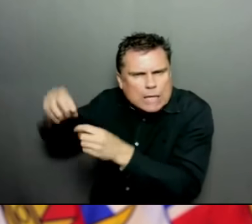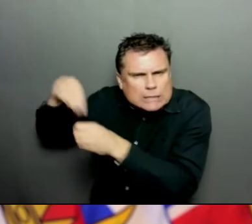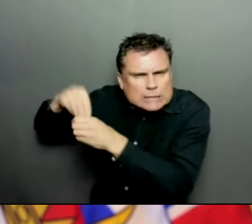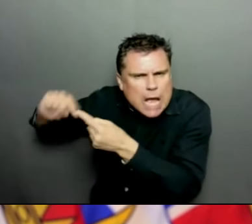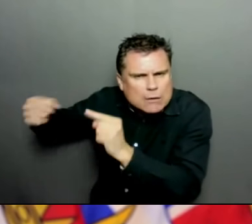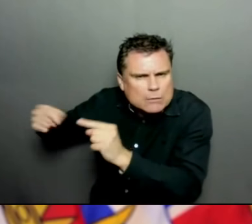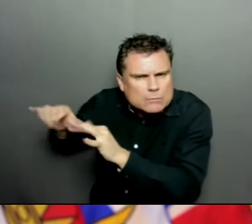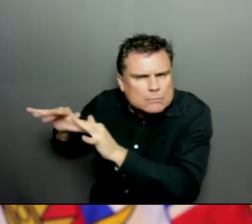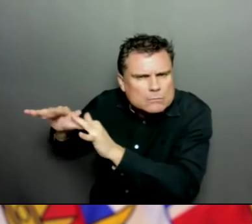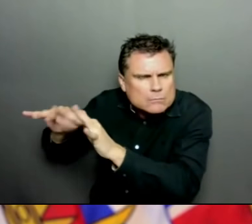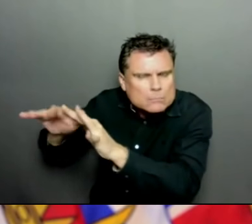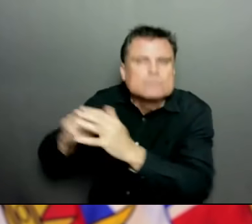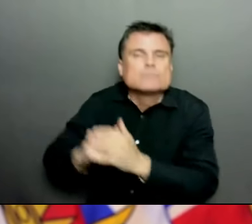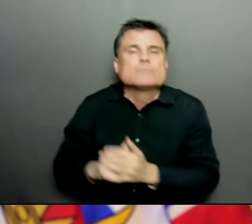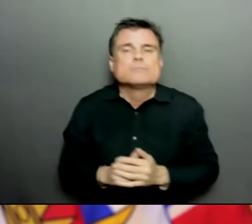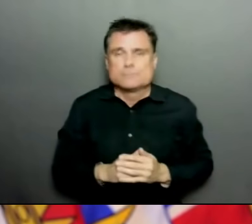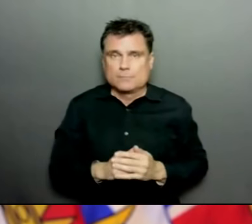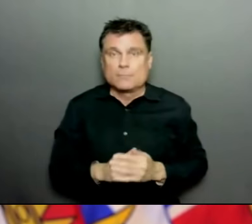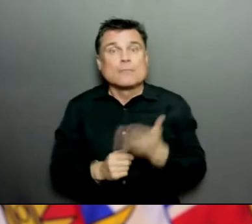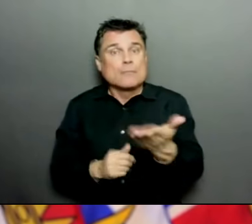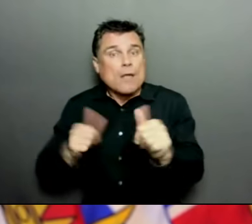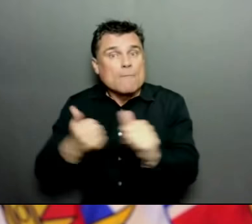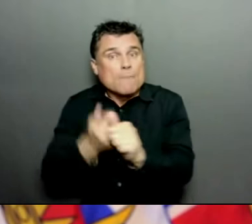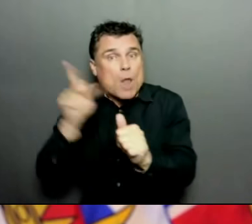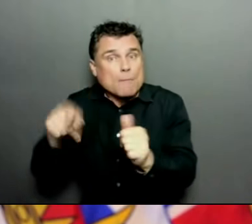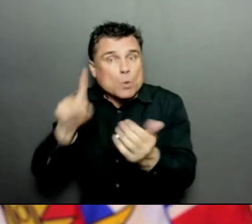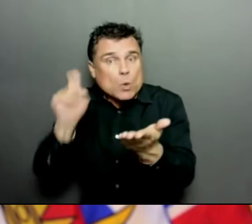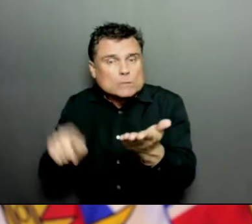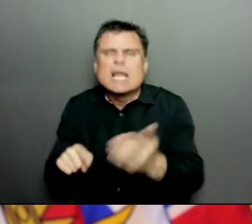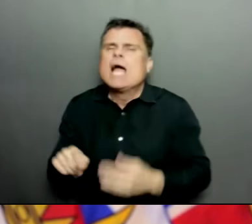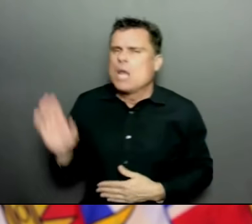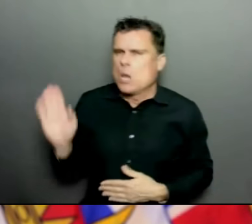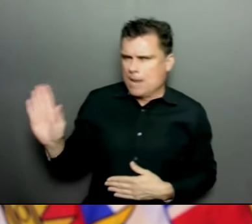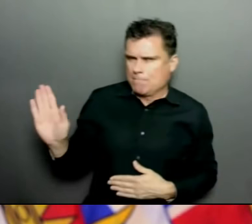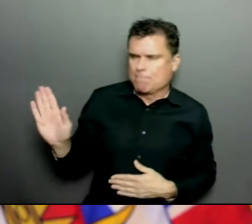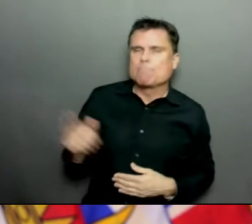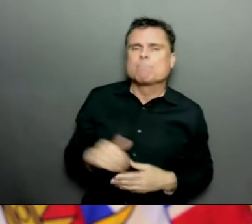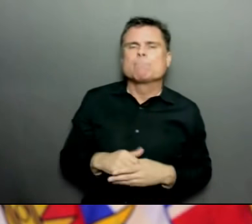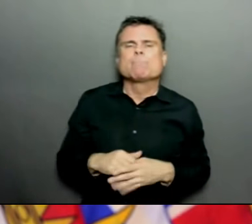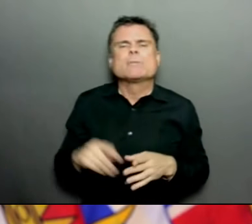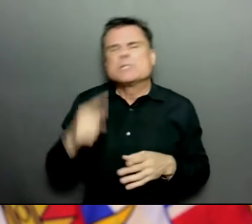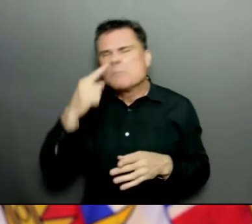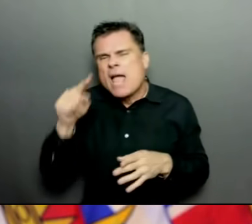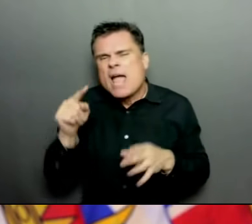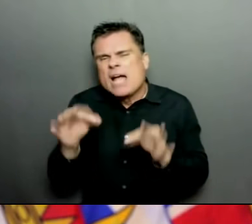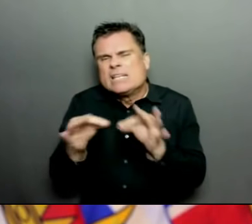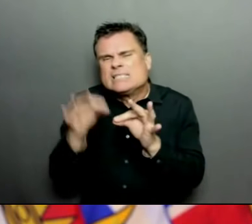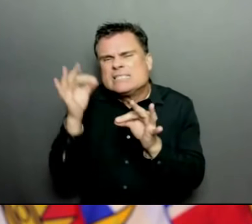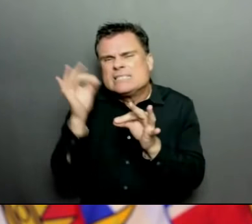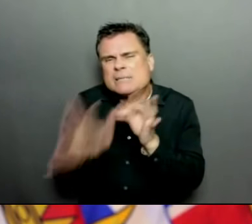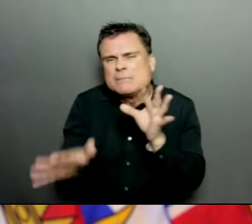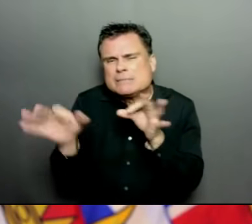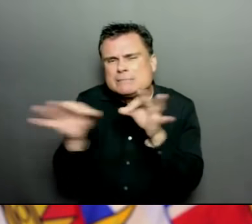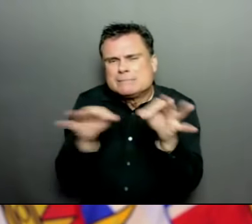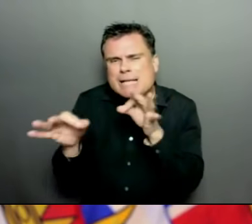you have a follow-up? Understood. And Doctor Henry, for the average person in British Columbia, what, if anything, in your